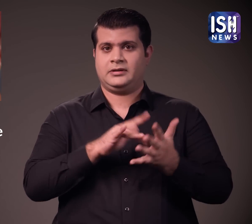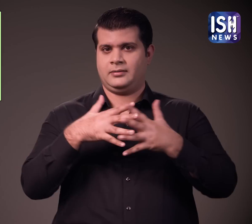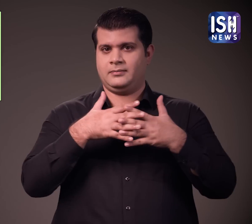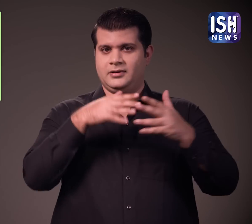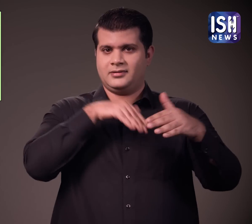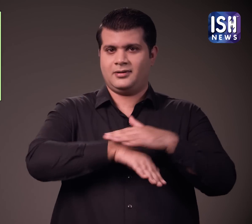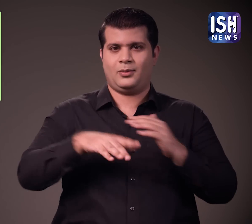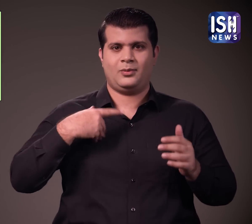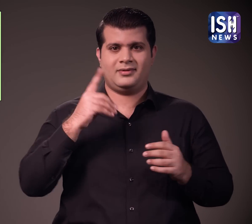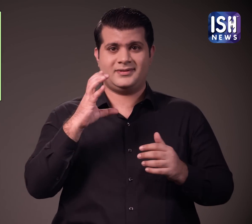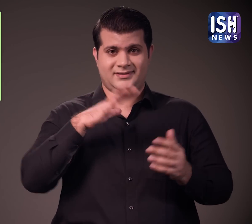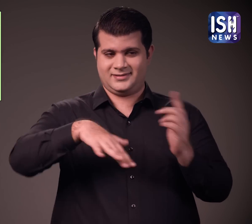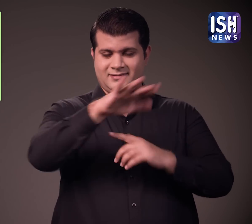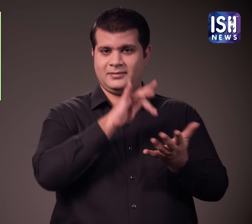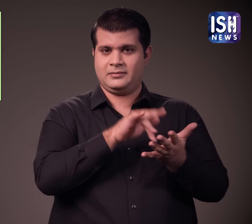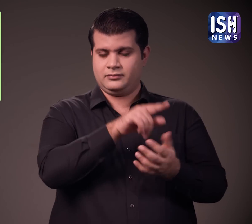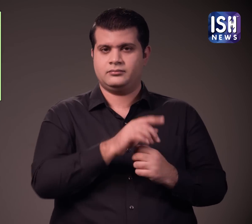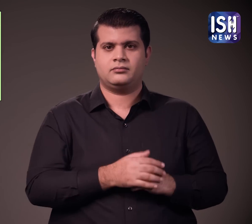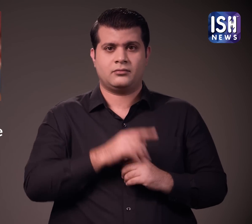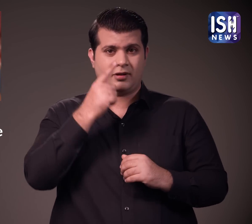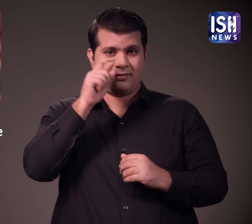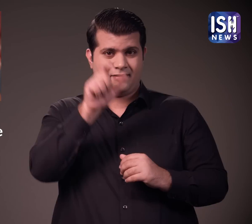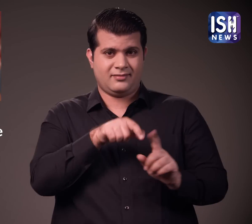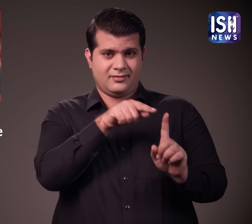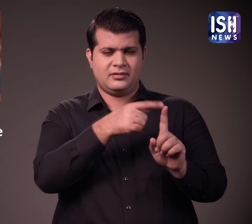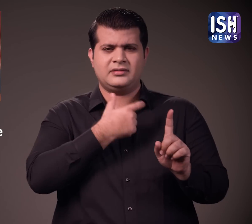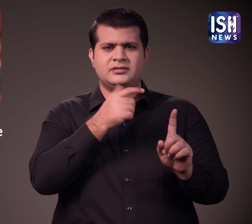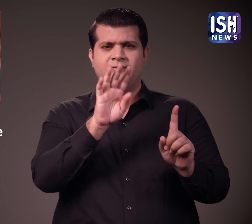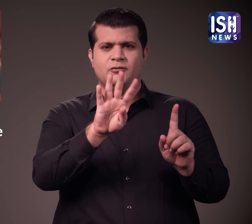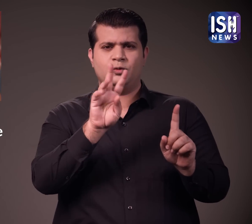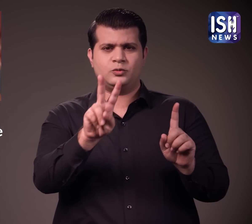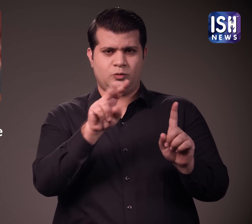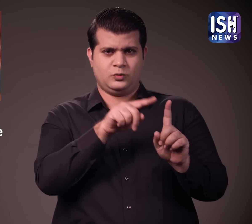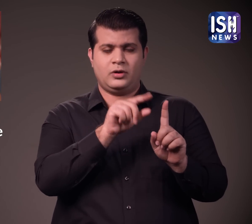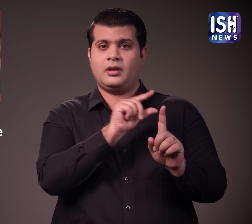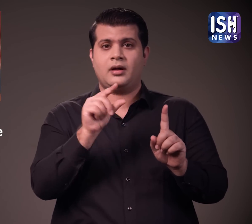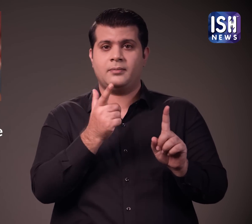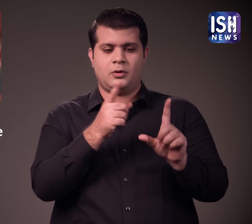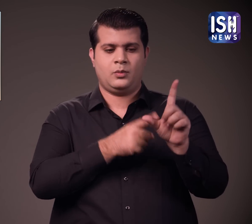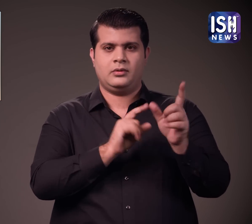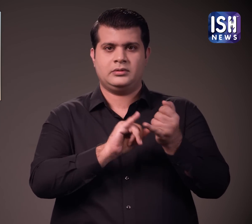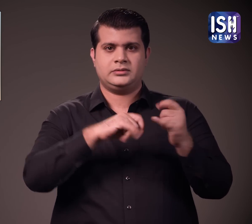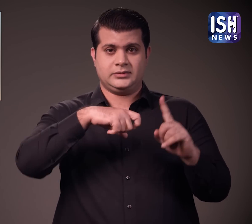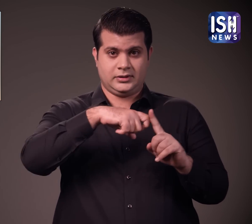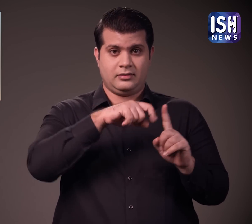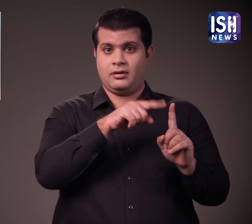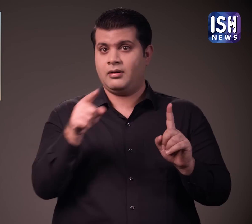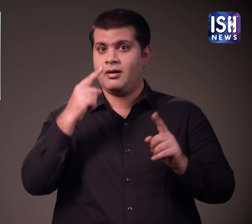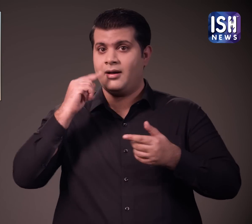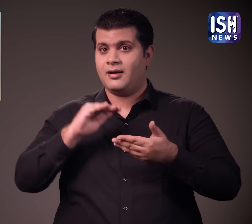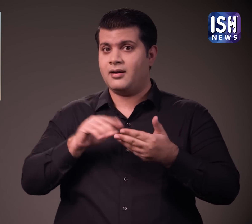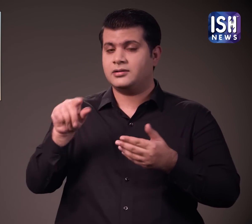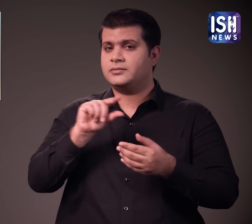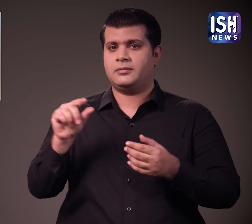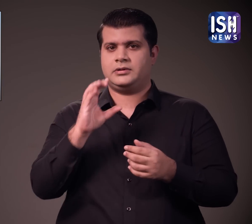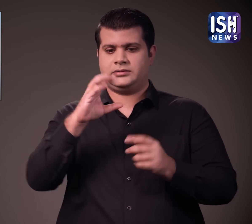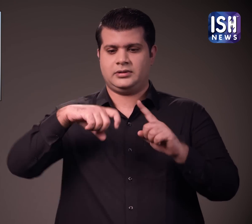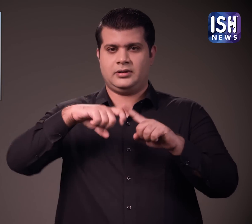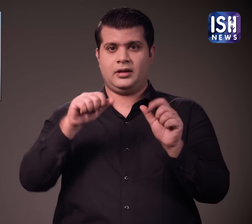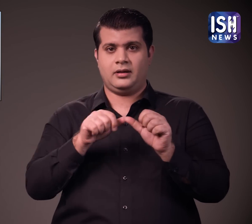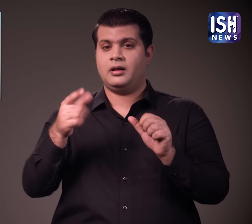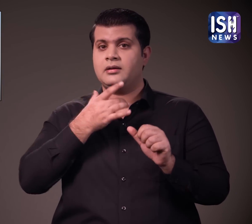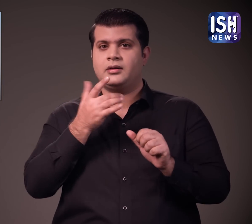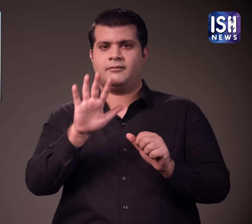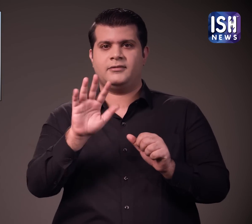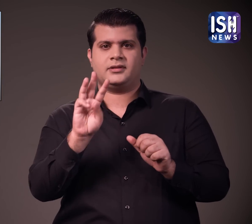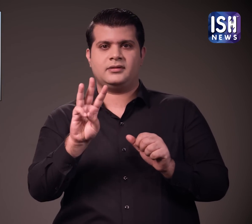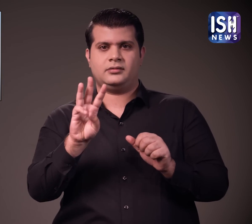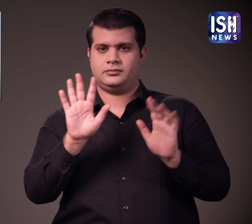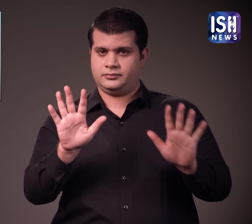A 42 year old Young Sook An and her 53 year old husband Chae Kyong An are from Washington DC, USA.